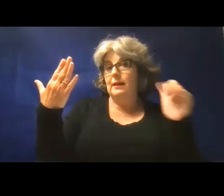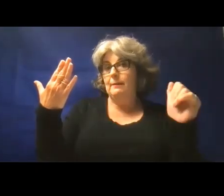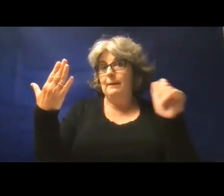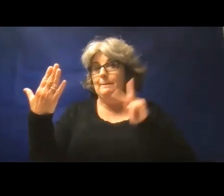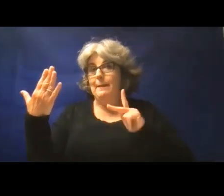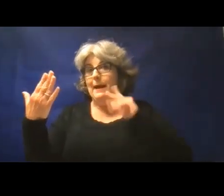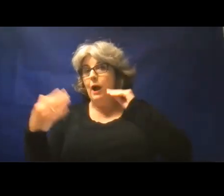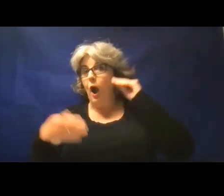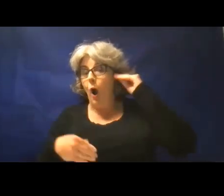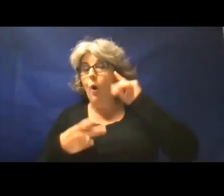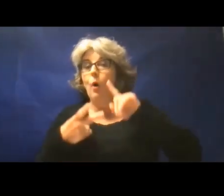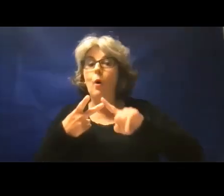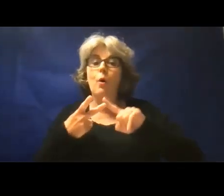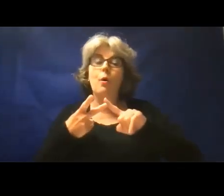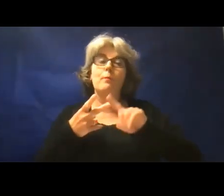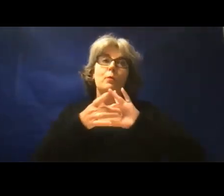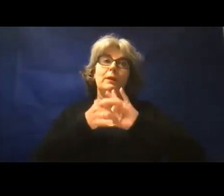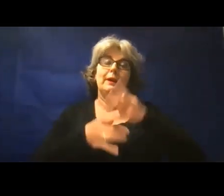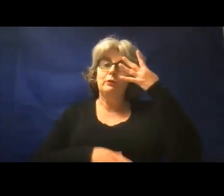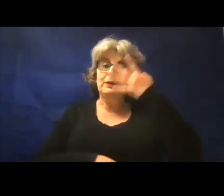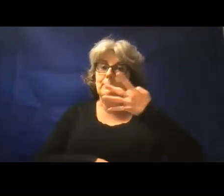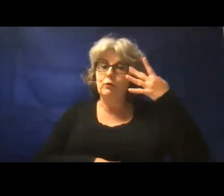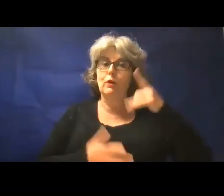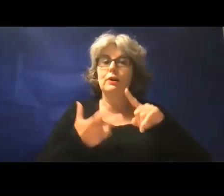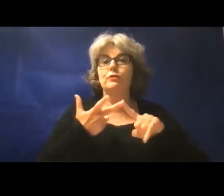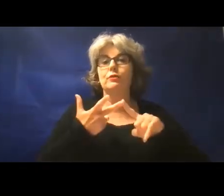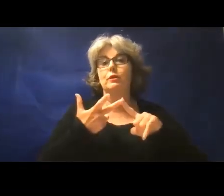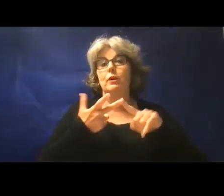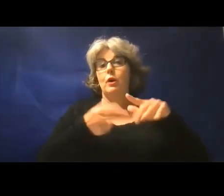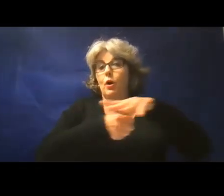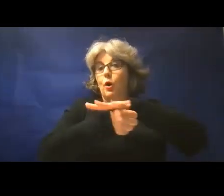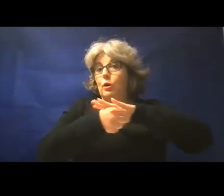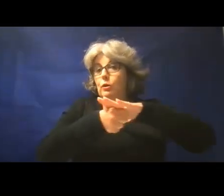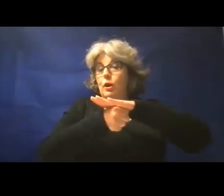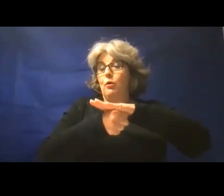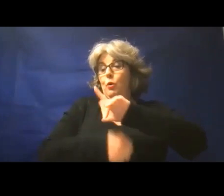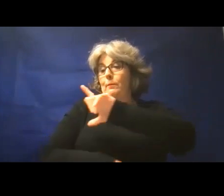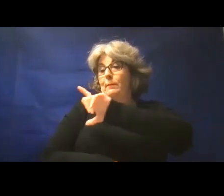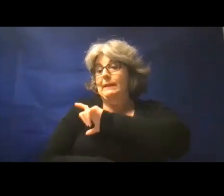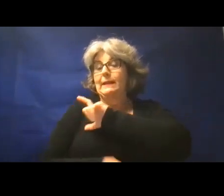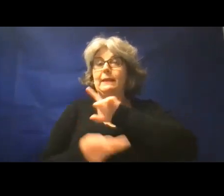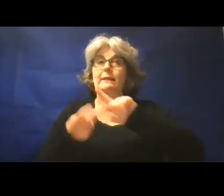dealing with immigration or local law enforcement or local health officials overseas so the new